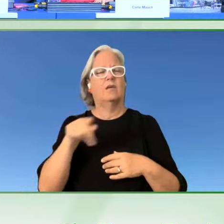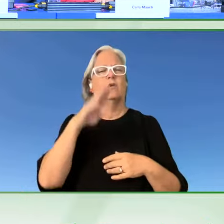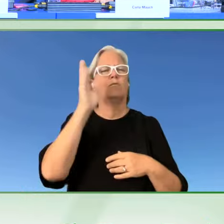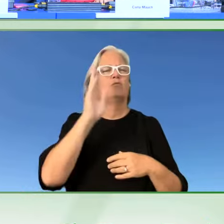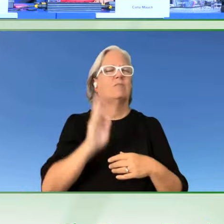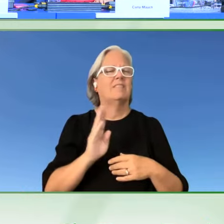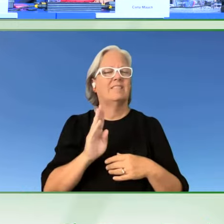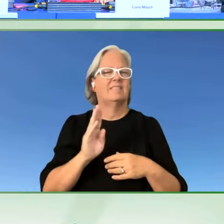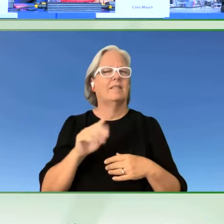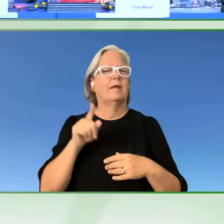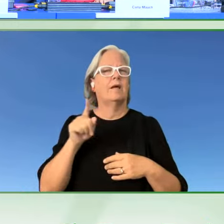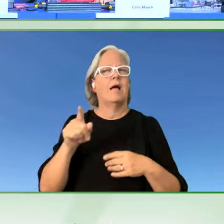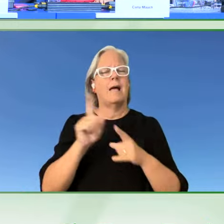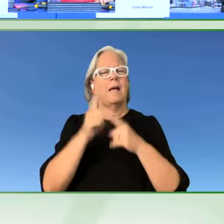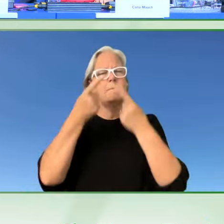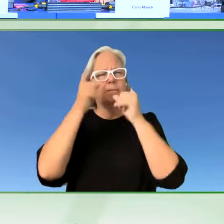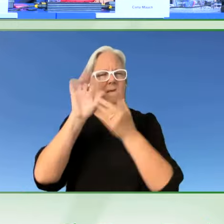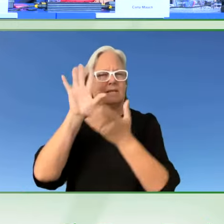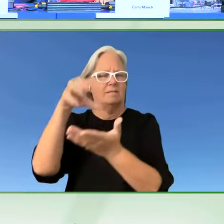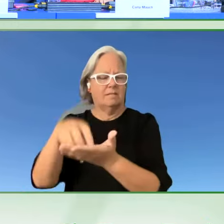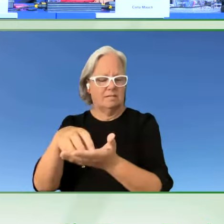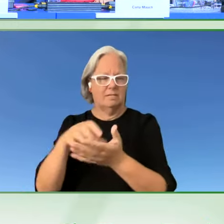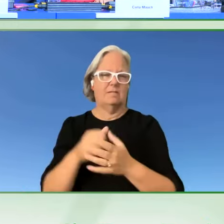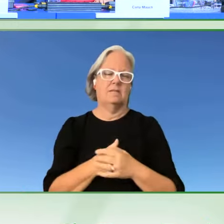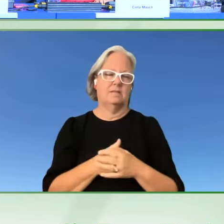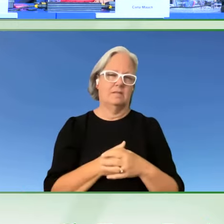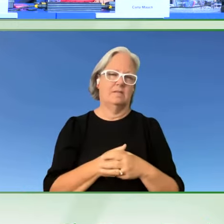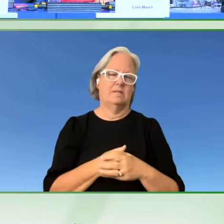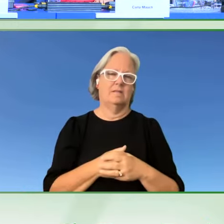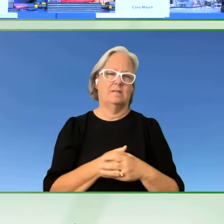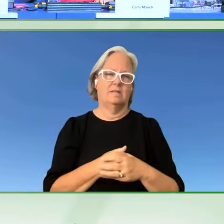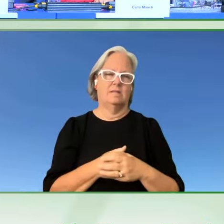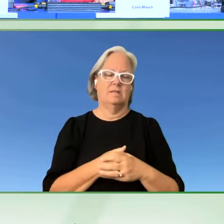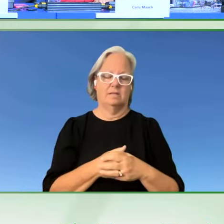It is an inclusive choir where we have built the future together.